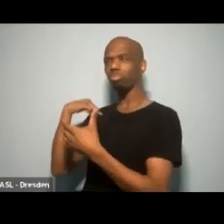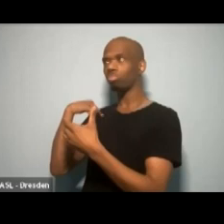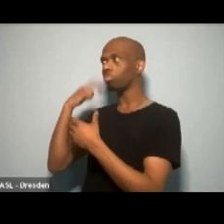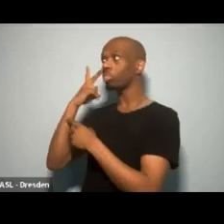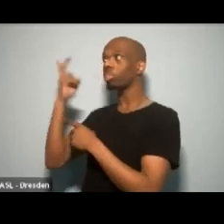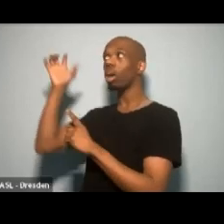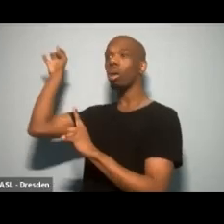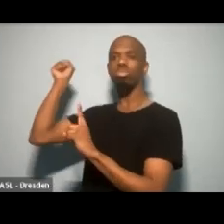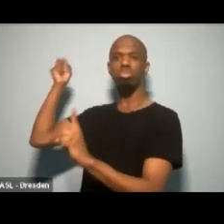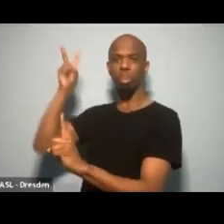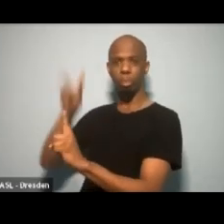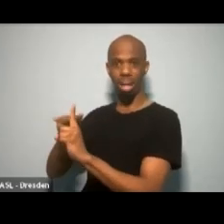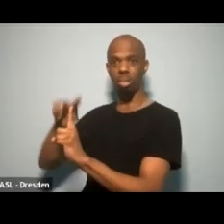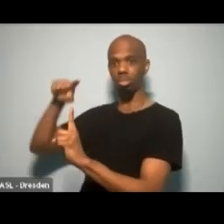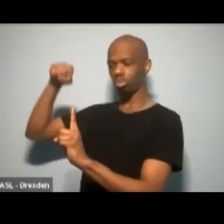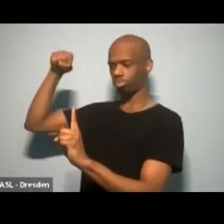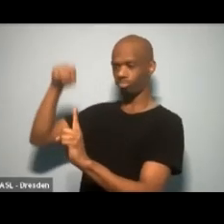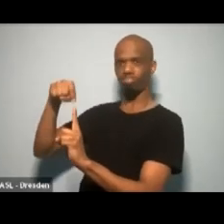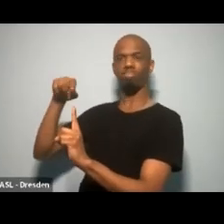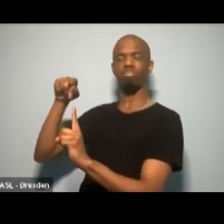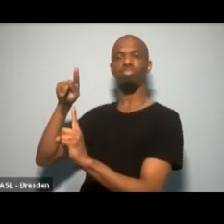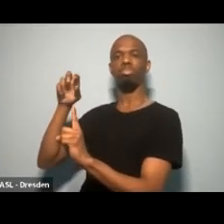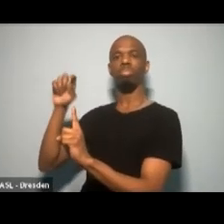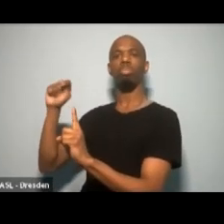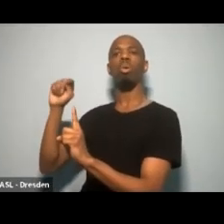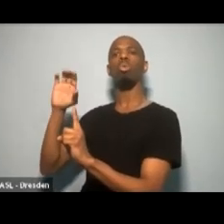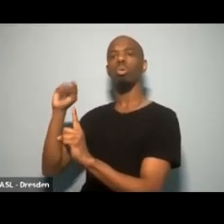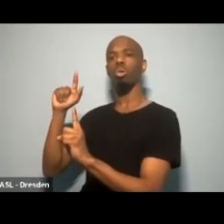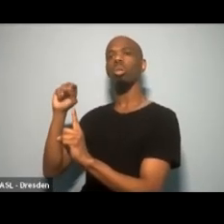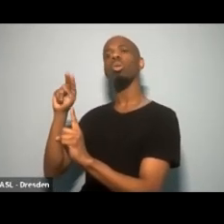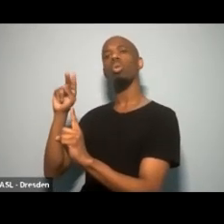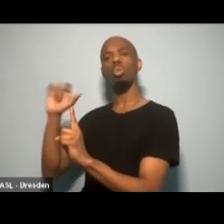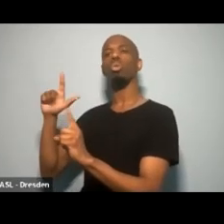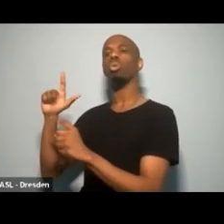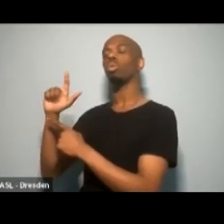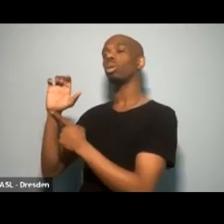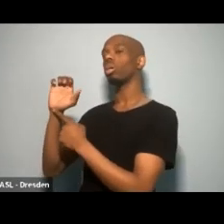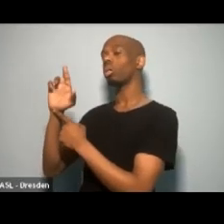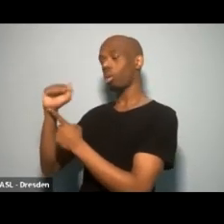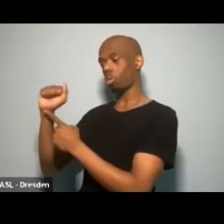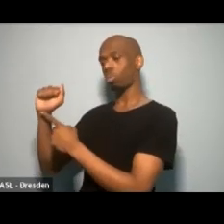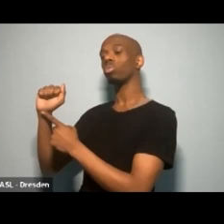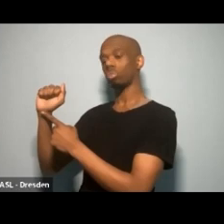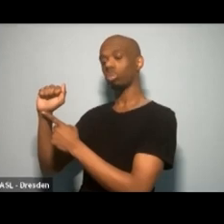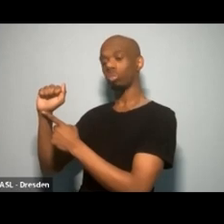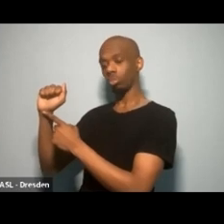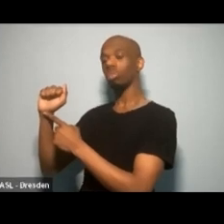The volume is also positioned within post-colonial discourse, as I mentioned before,